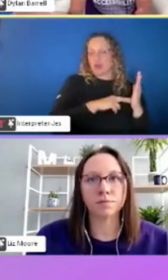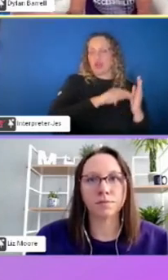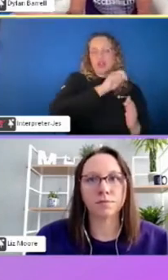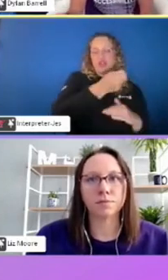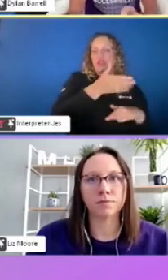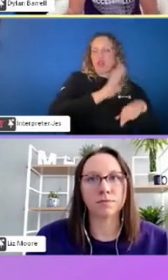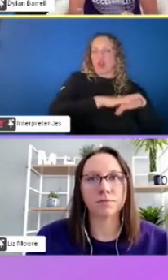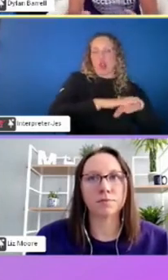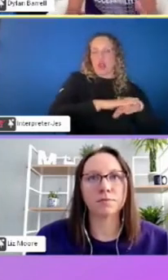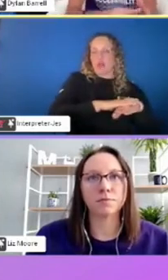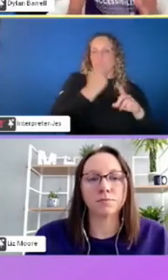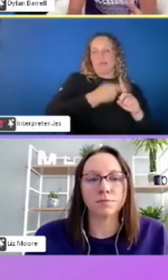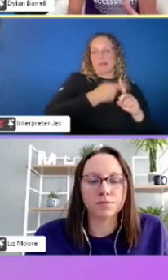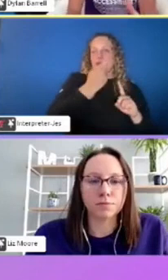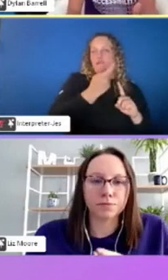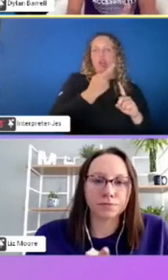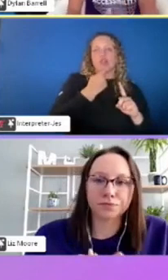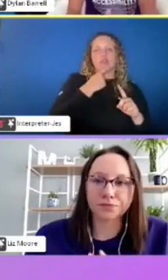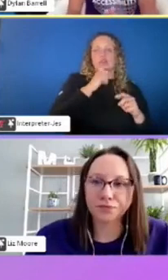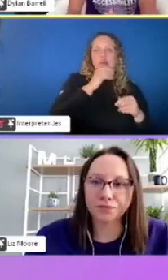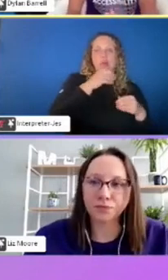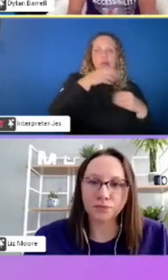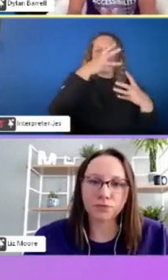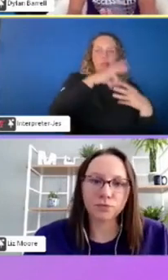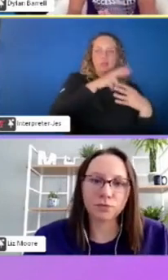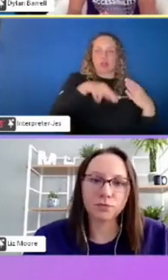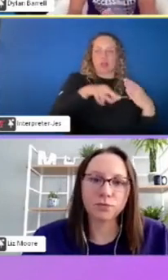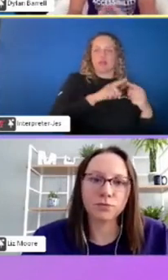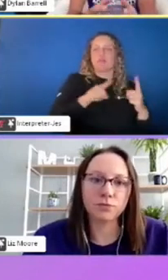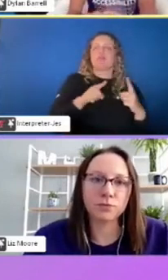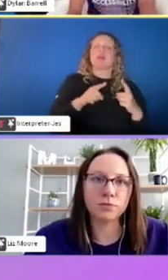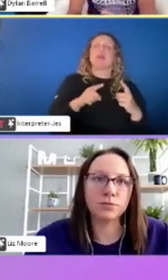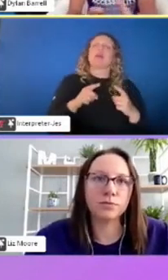it will return results for, whereas what the axe DevTools extension does is